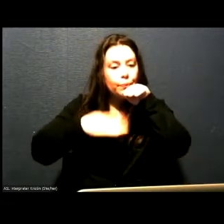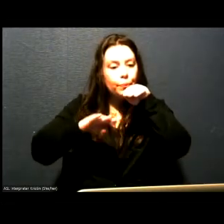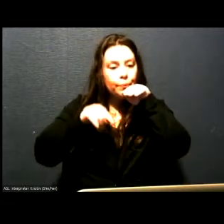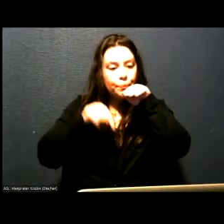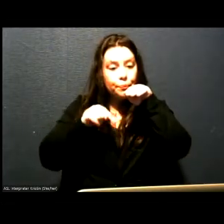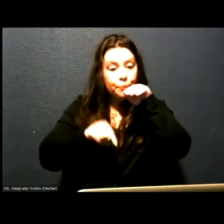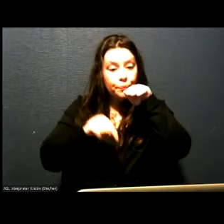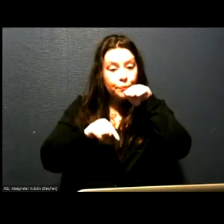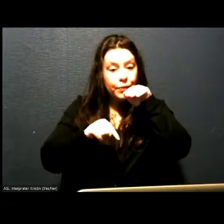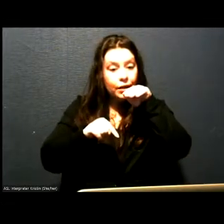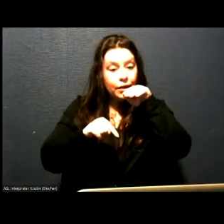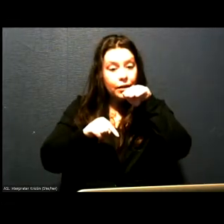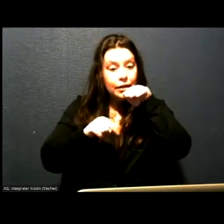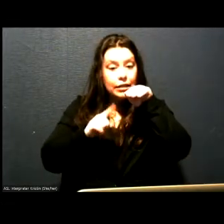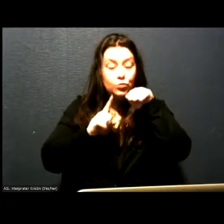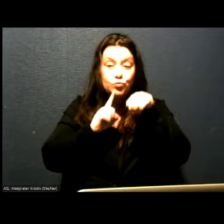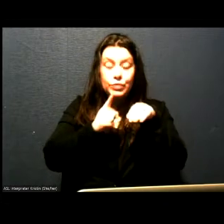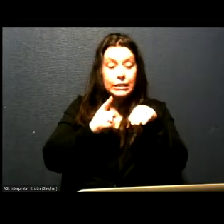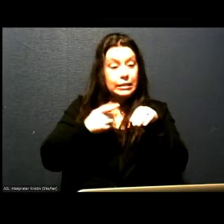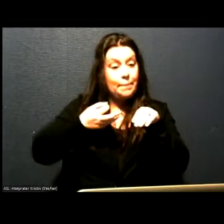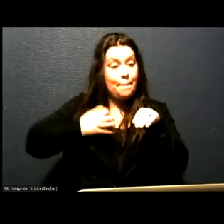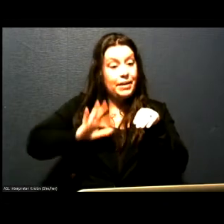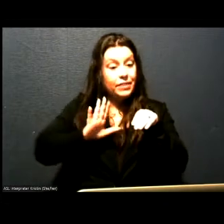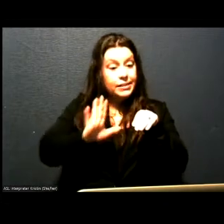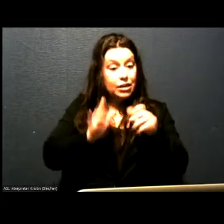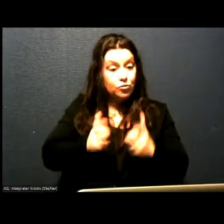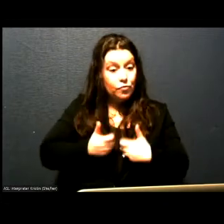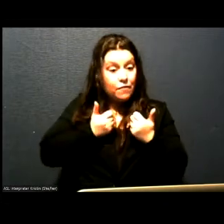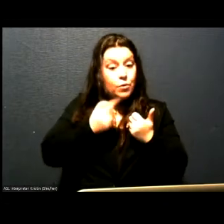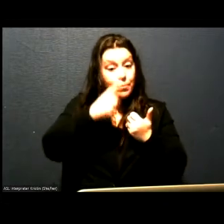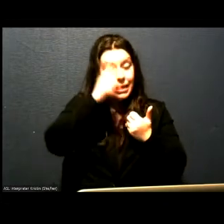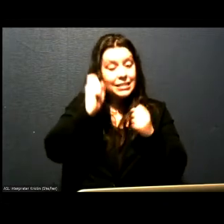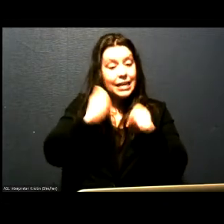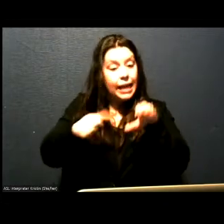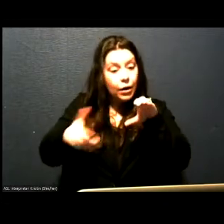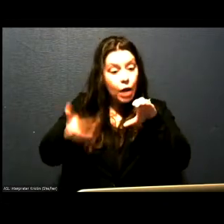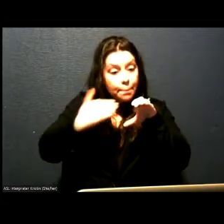it's really a useful tool for them because they're able to catch multiple fish at one time. So unlike,